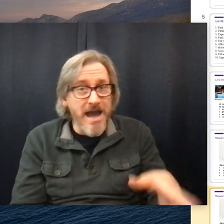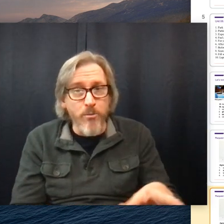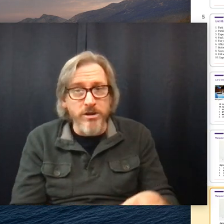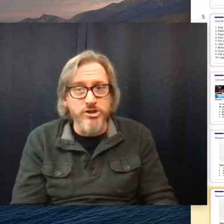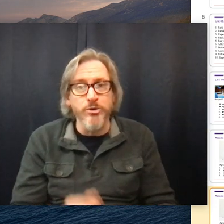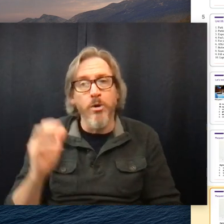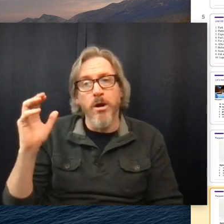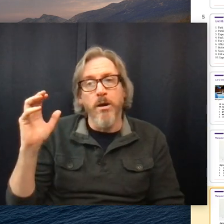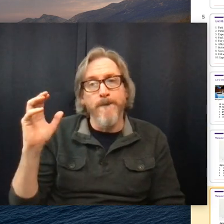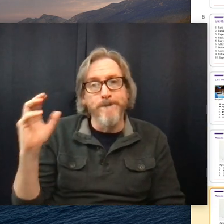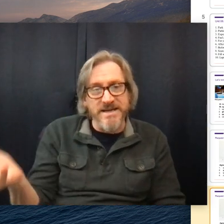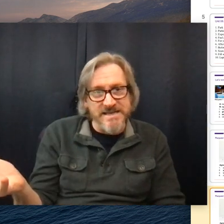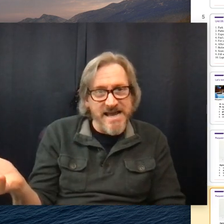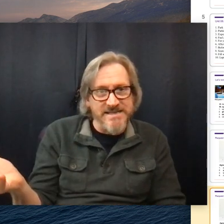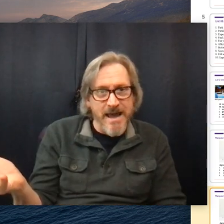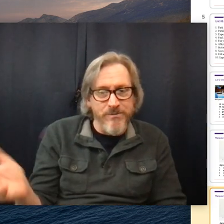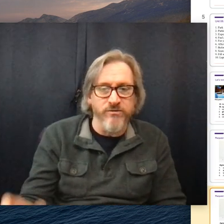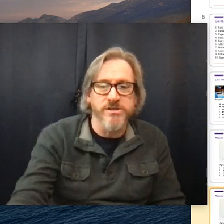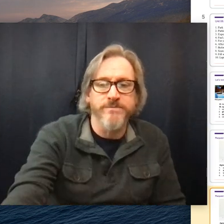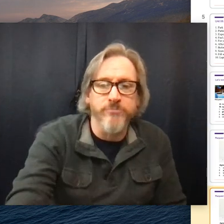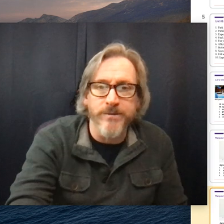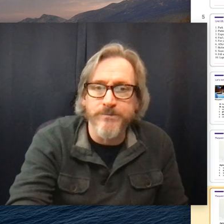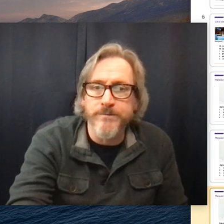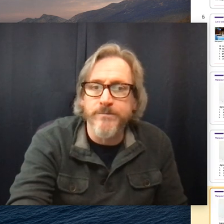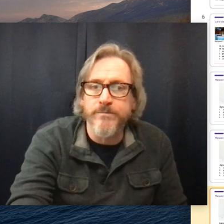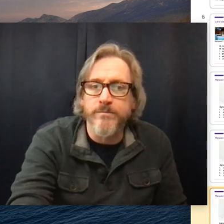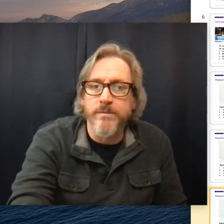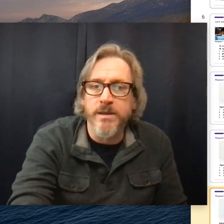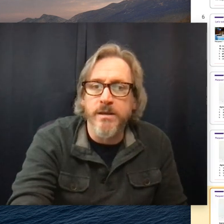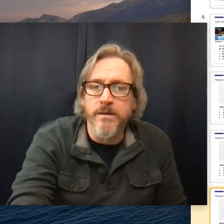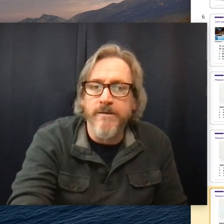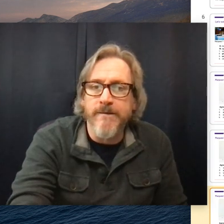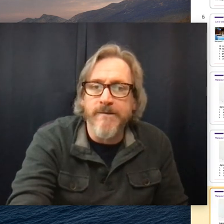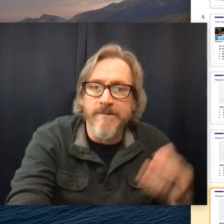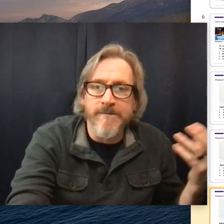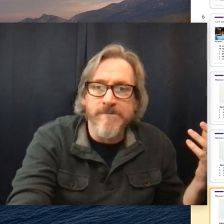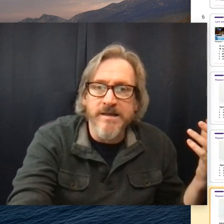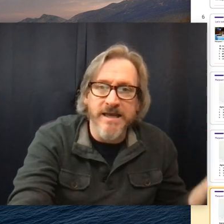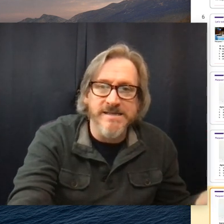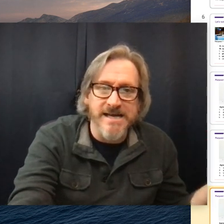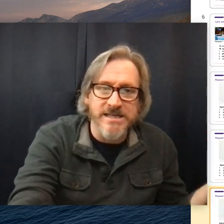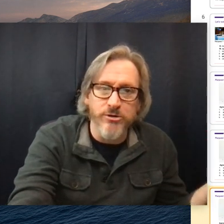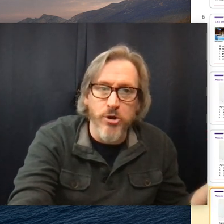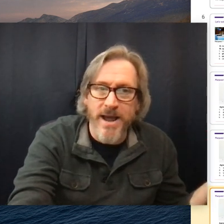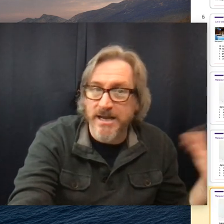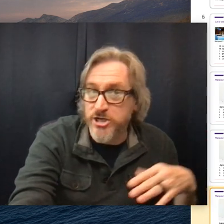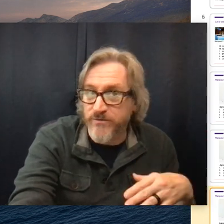yeah I'm willing to but this has to happen first right he is asking you to go back and check for